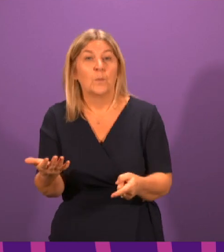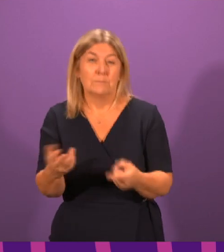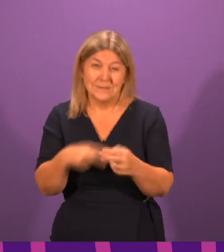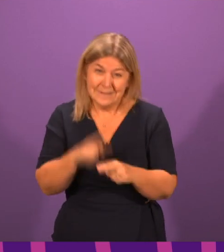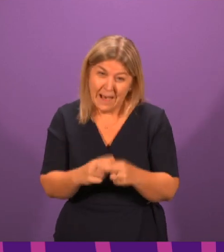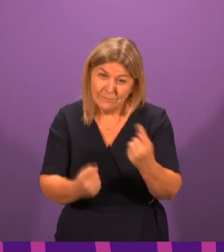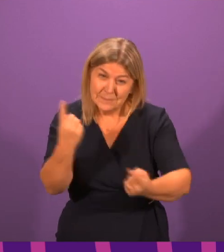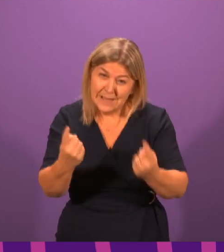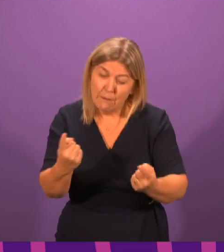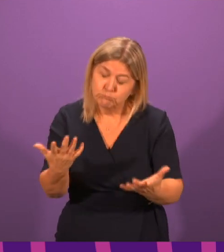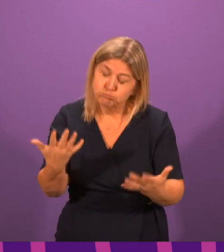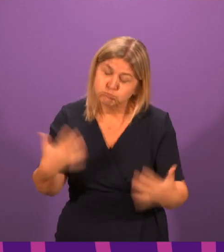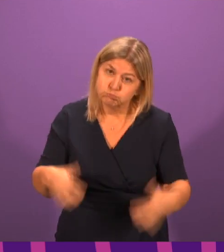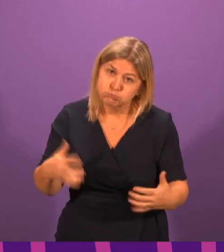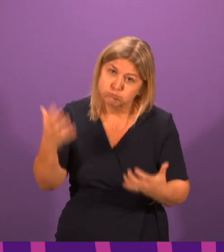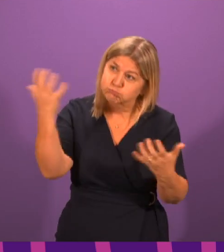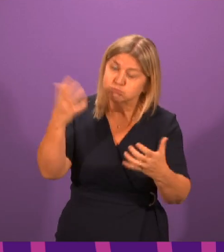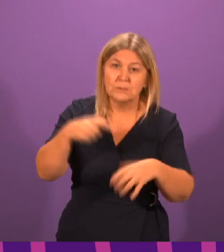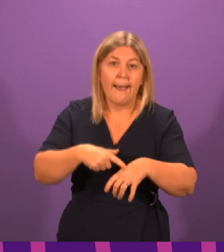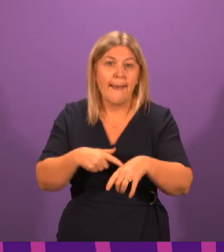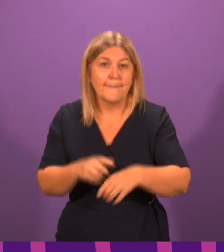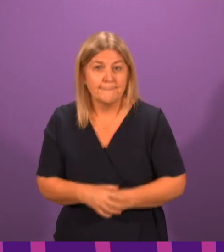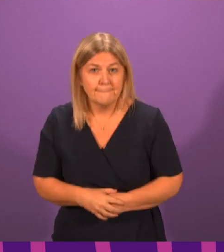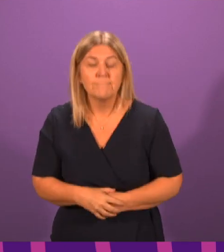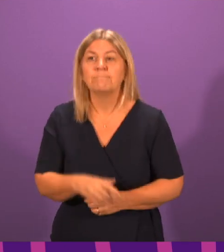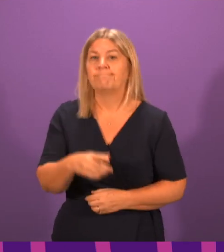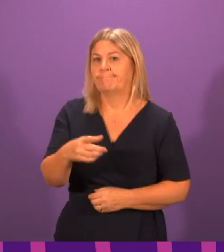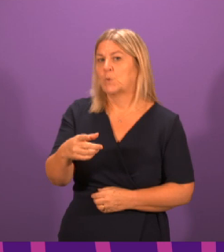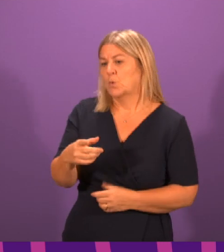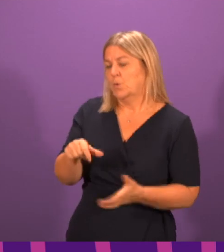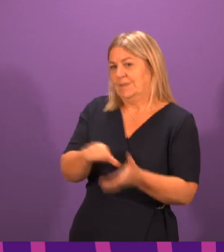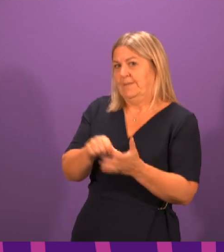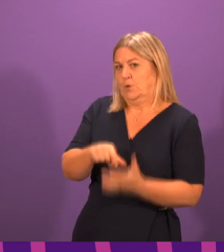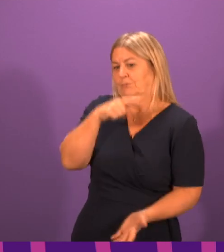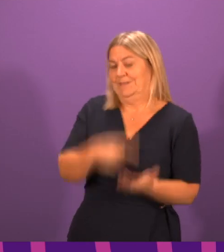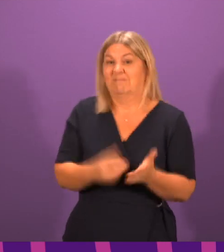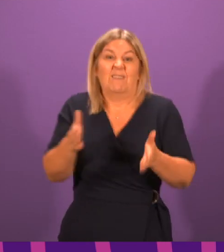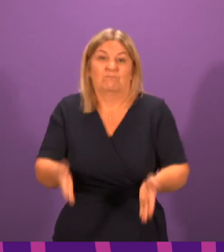a very tough year. Therefore, it is inevitable that difficult decisions will have to be taken